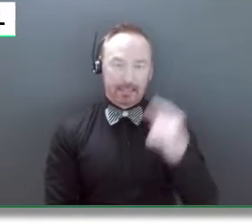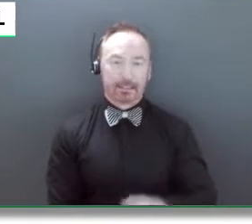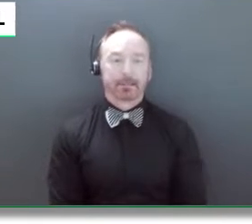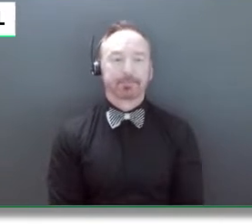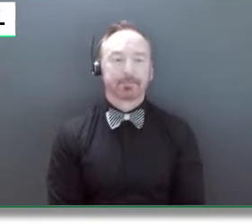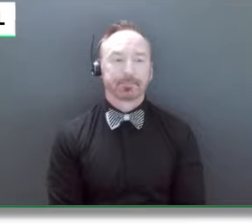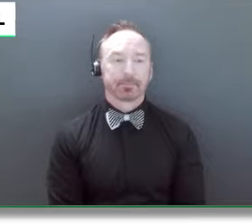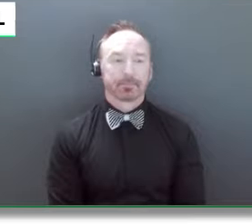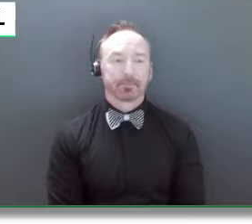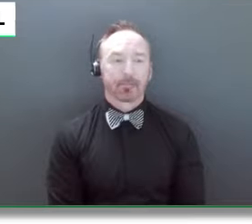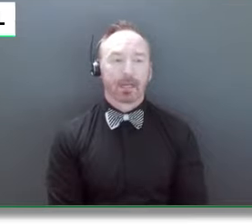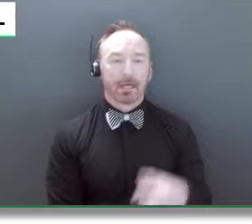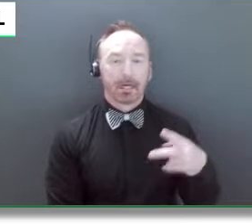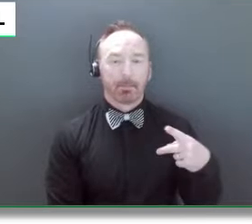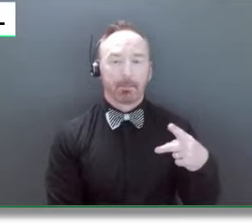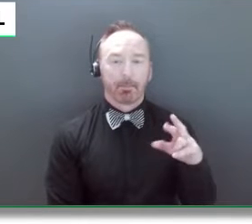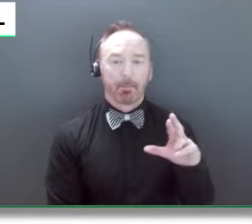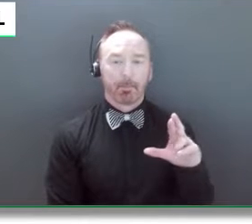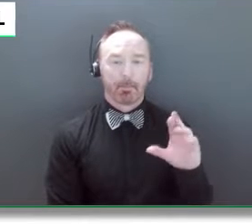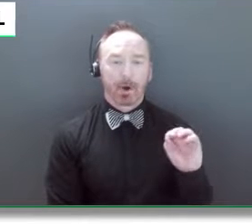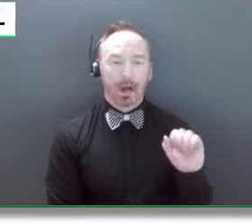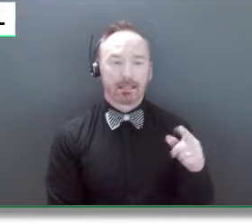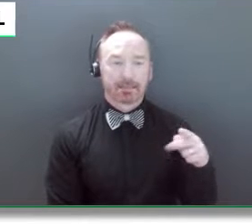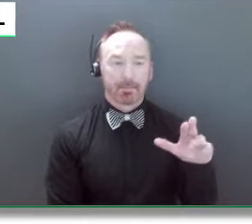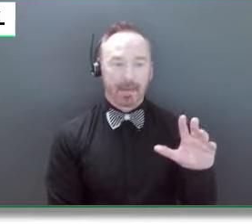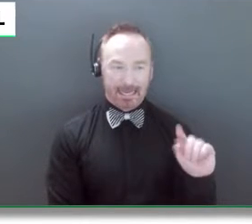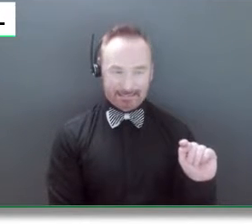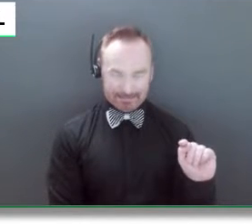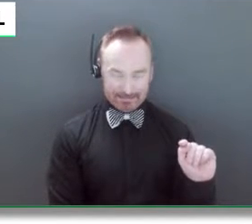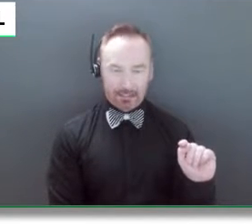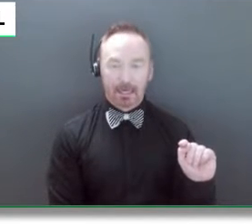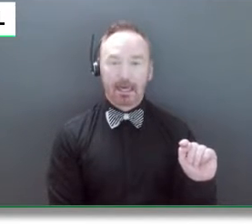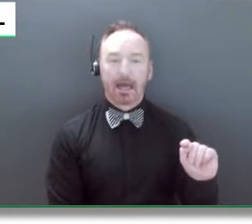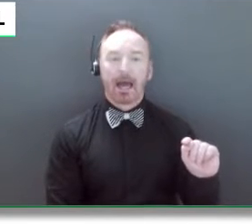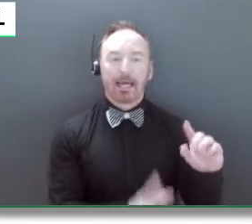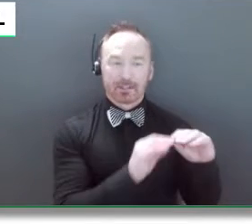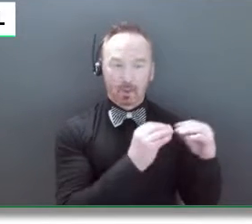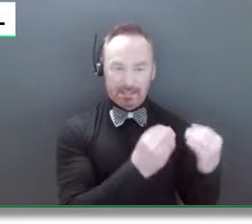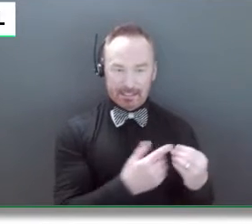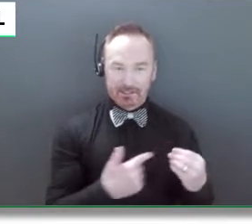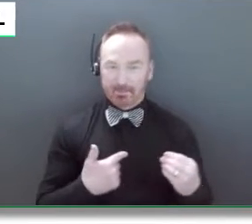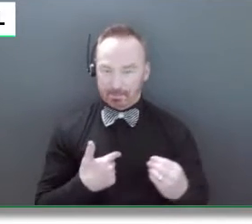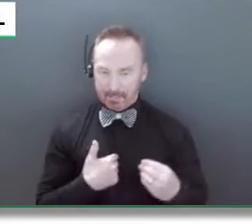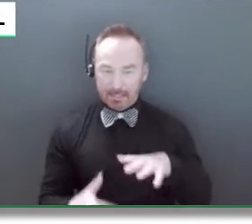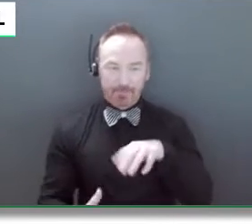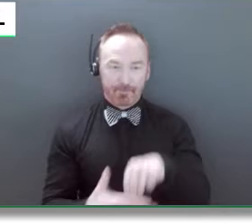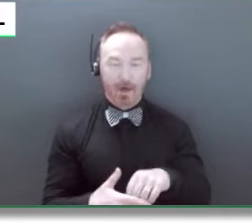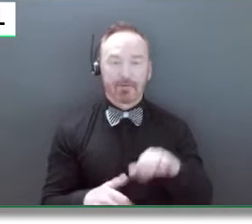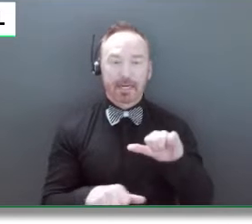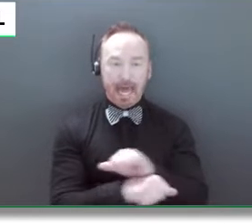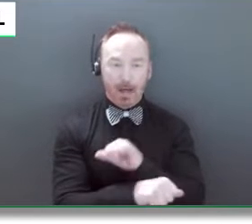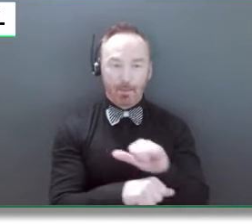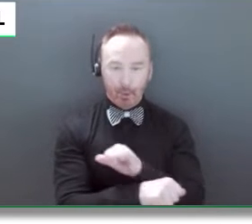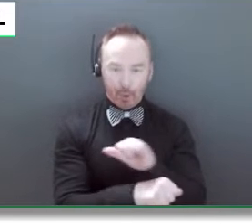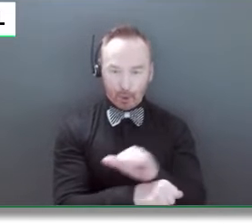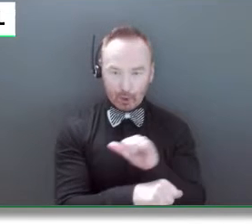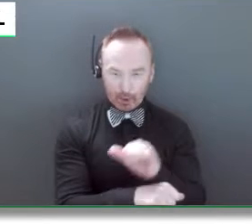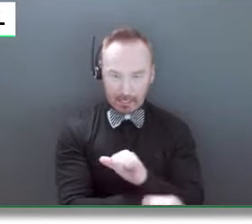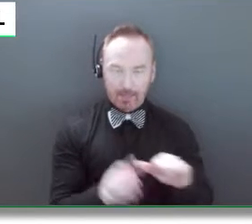are located on what we call Alberta and is the traditional and ancestral territory of many Indigenous First Nations